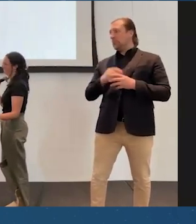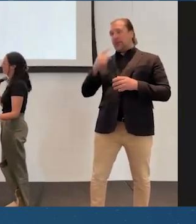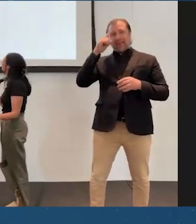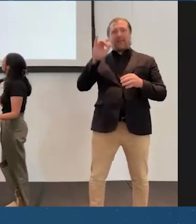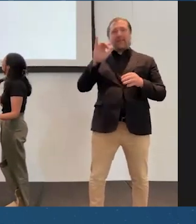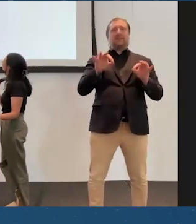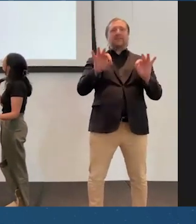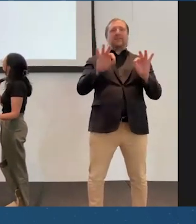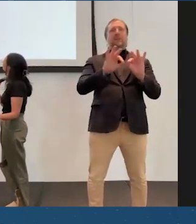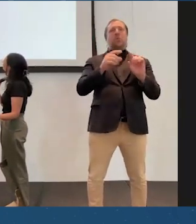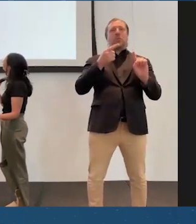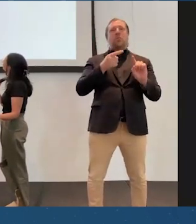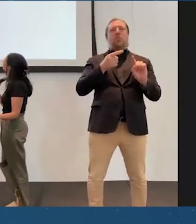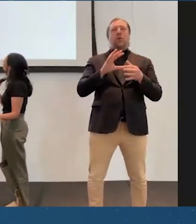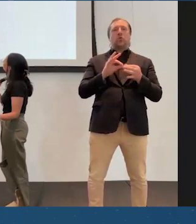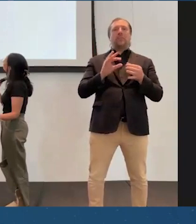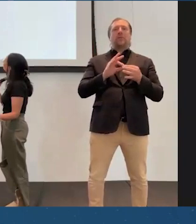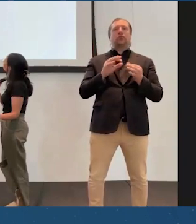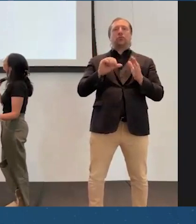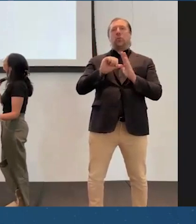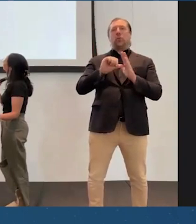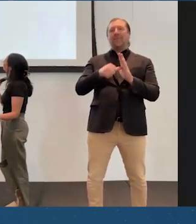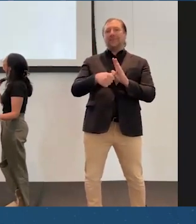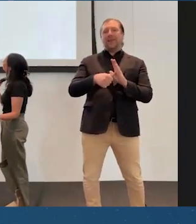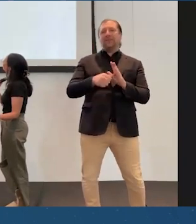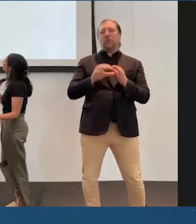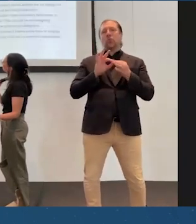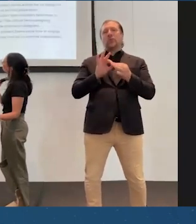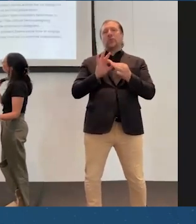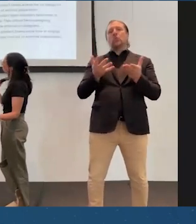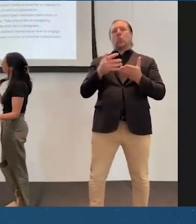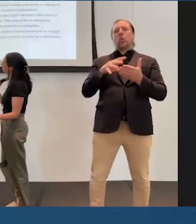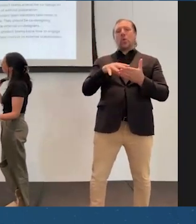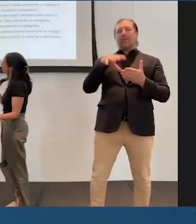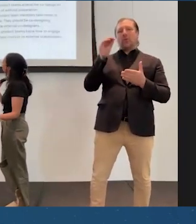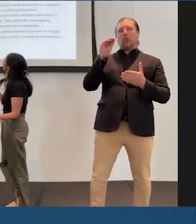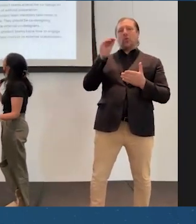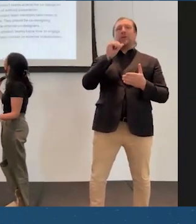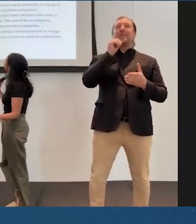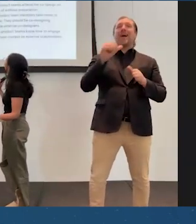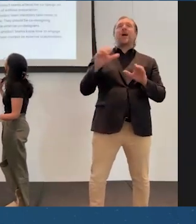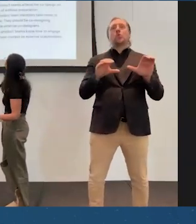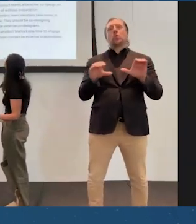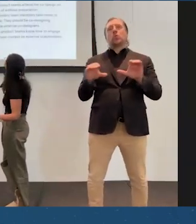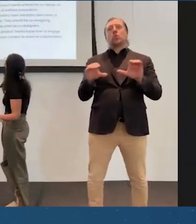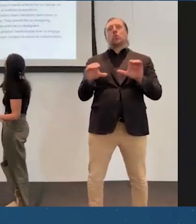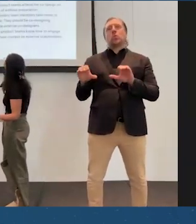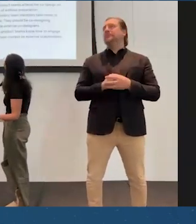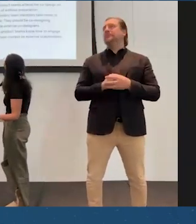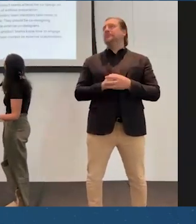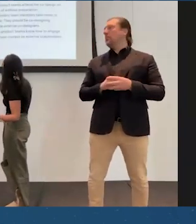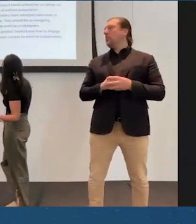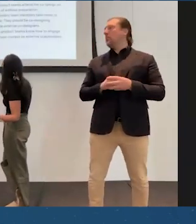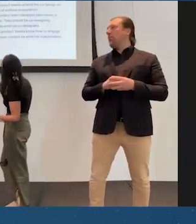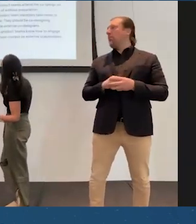to emphasize in terms of what we've learned to not do. This is an interesting one.